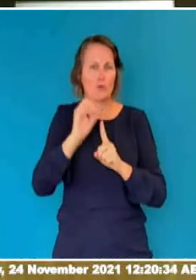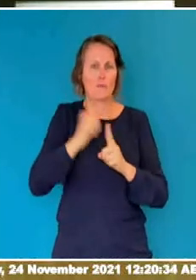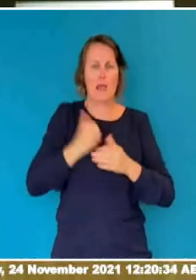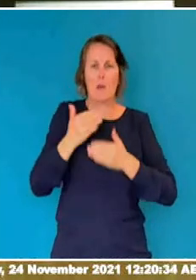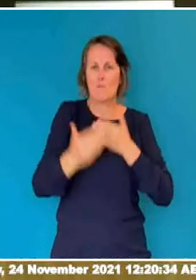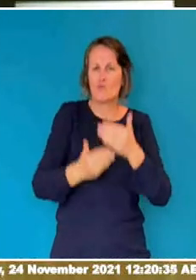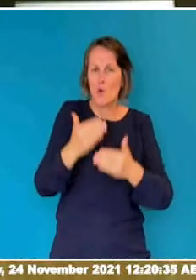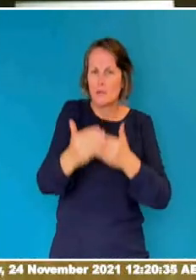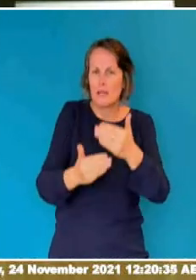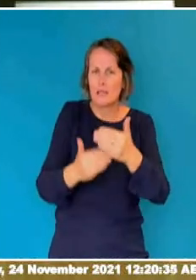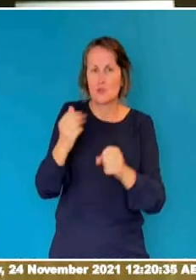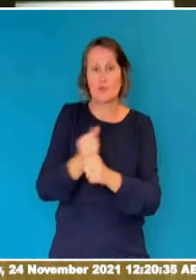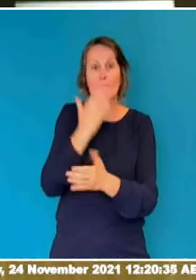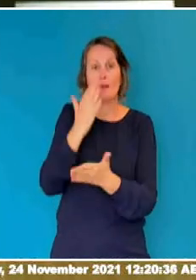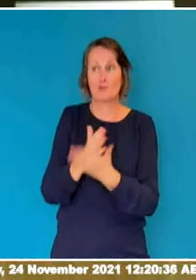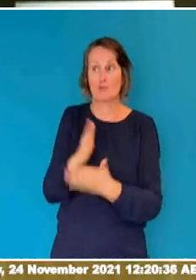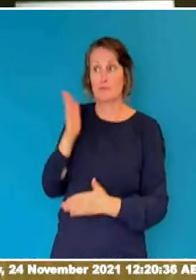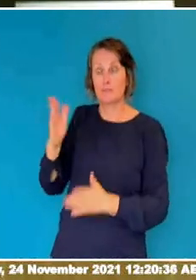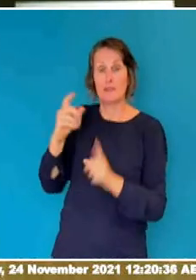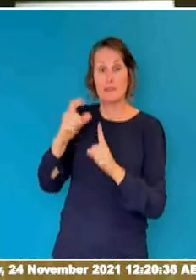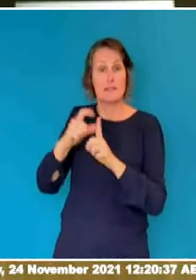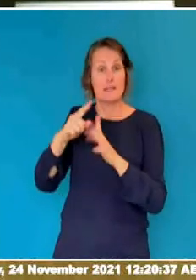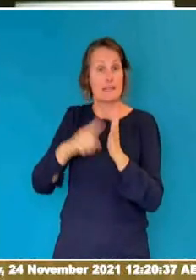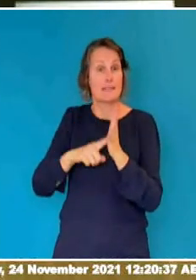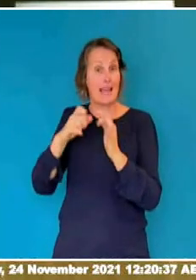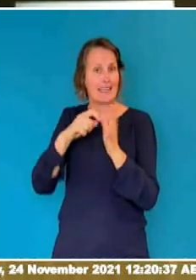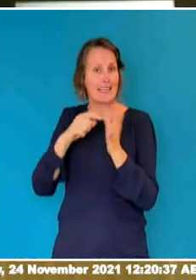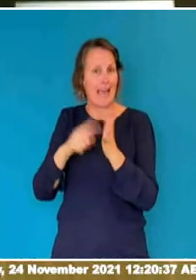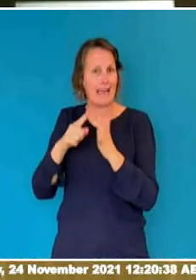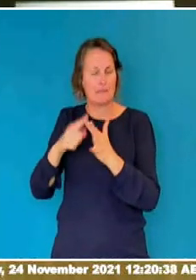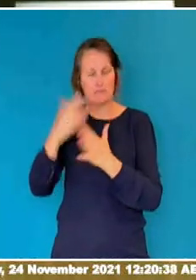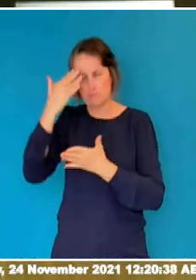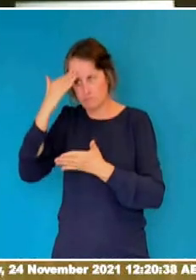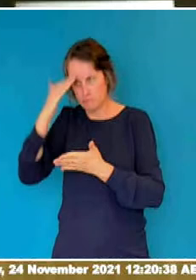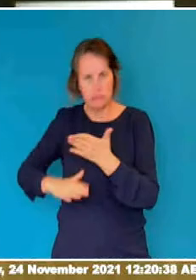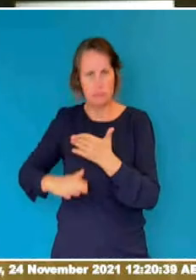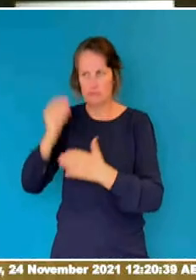delegates need to liaise with our health case specialists and also with the workplace